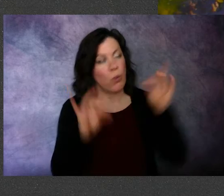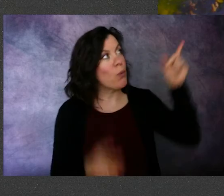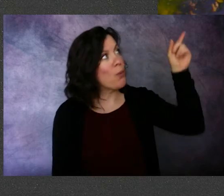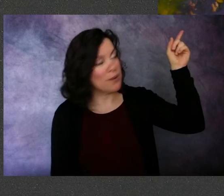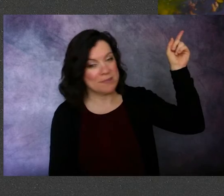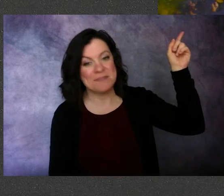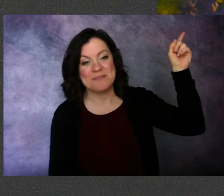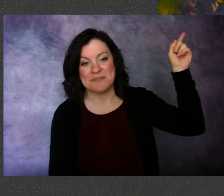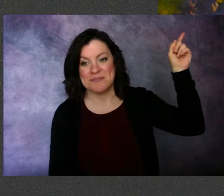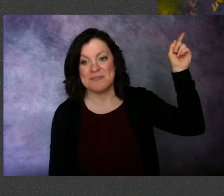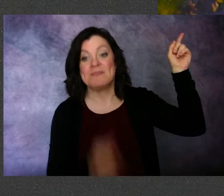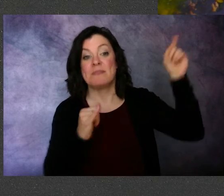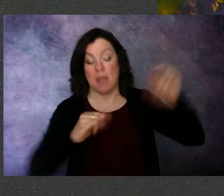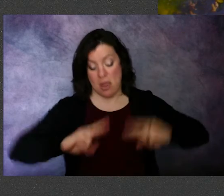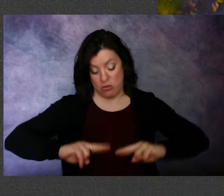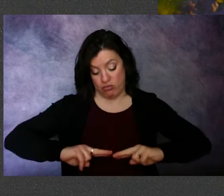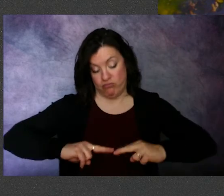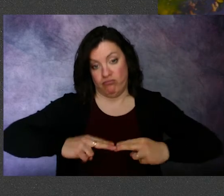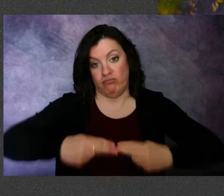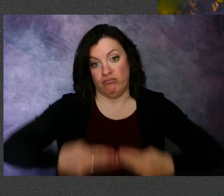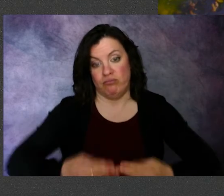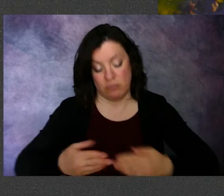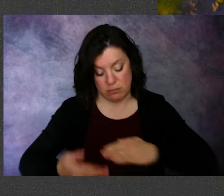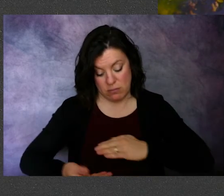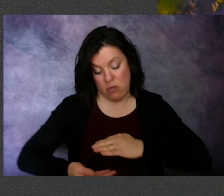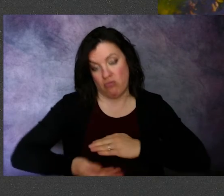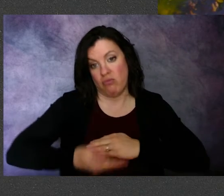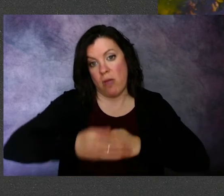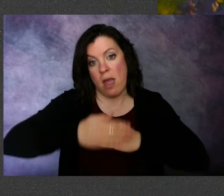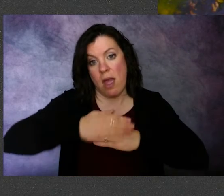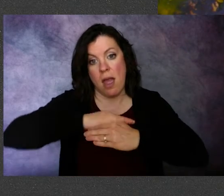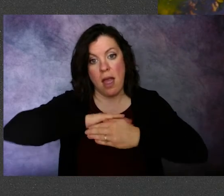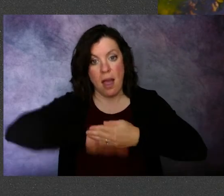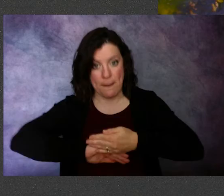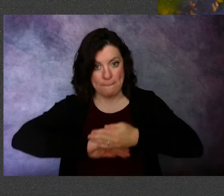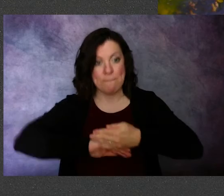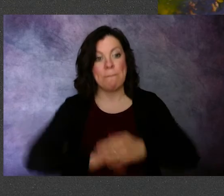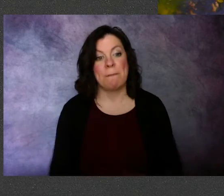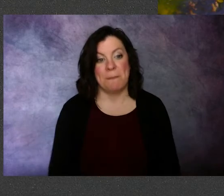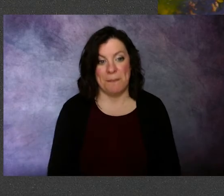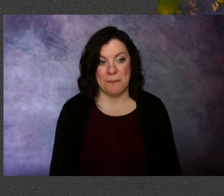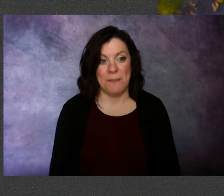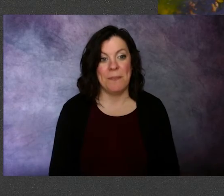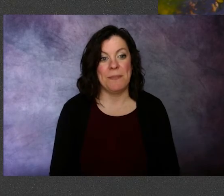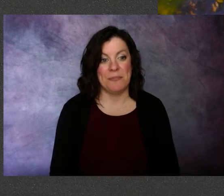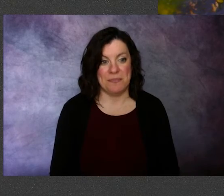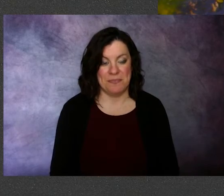I'm gonna lay my toilet paper roll on, And I'm gonna roll it up.